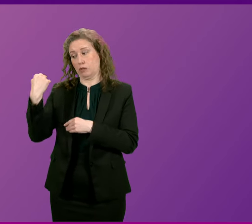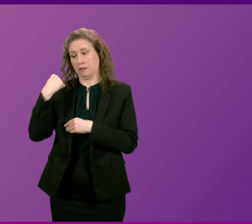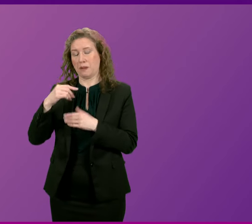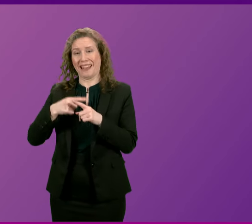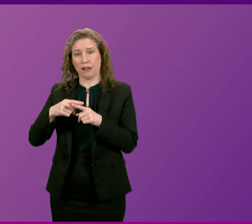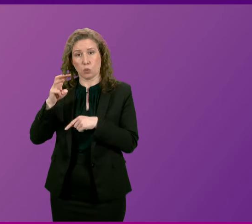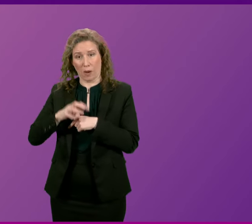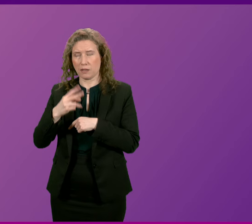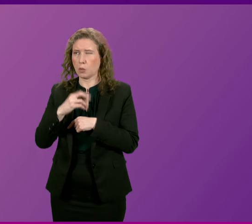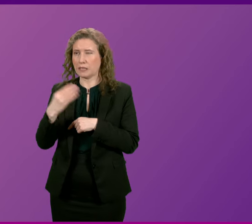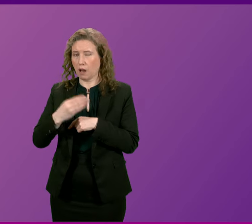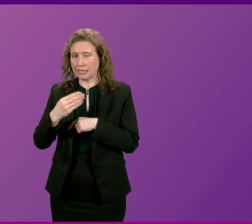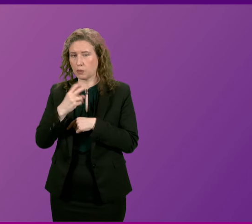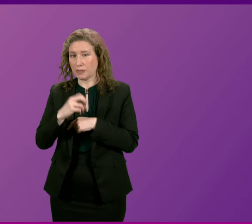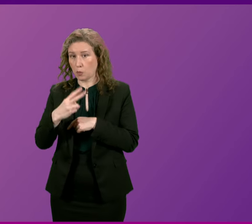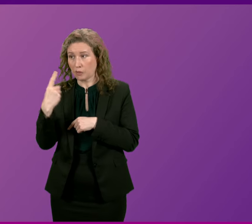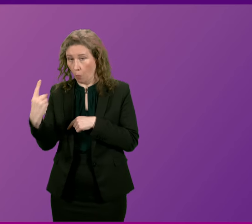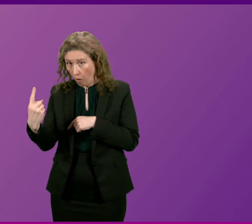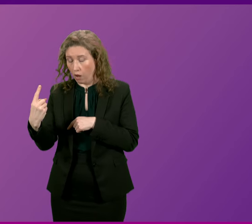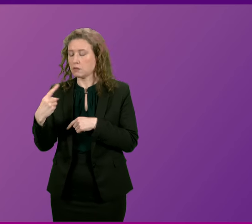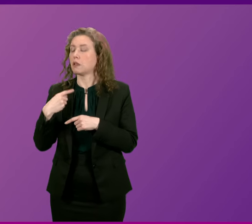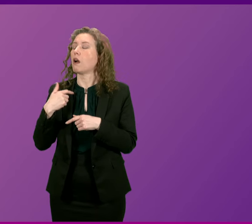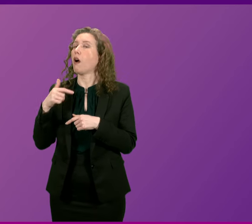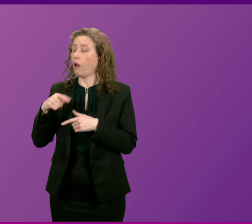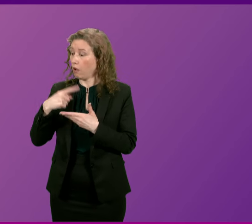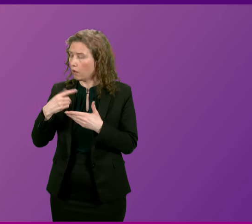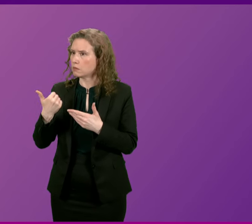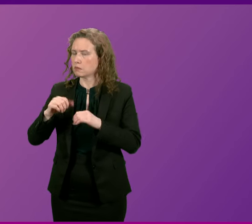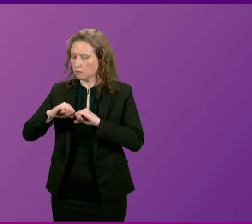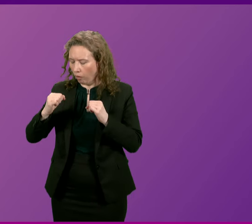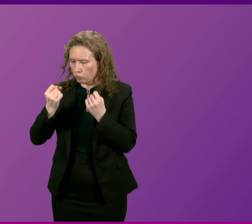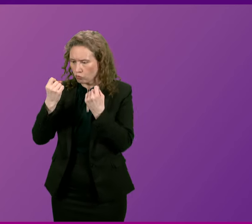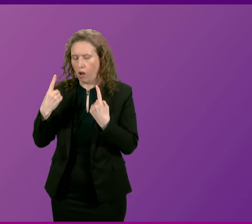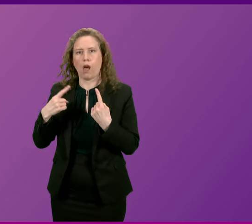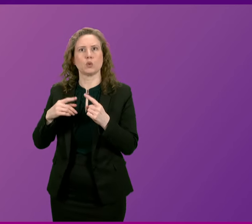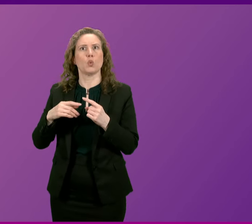2021 that the full extent of the issues with Horizon emerged. Until that point,